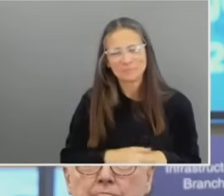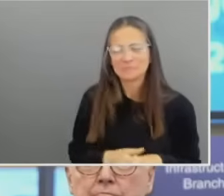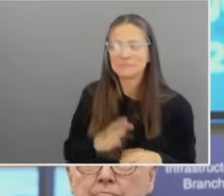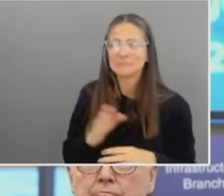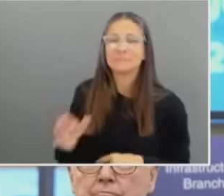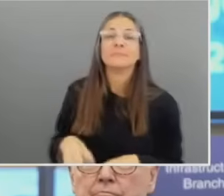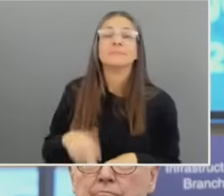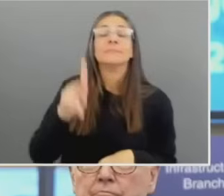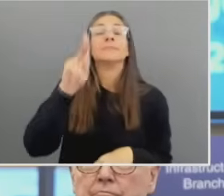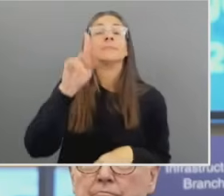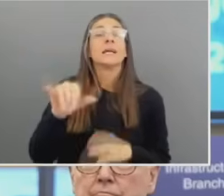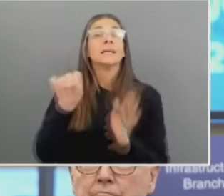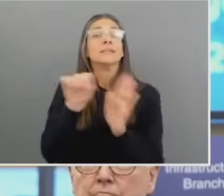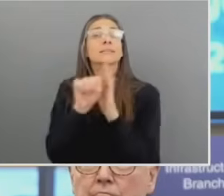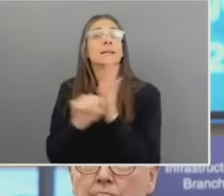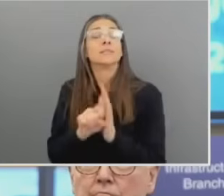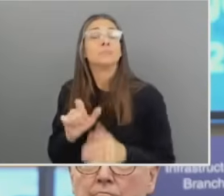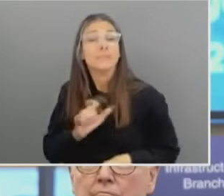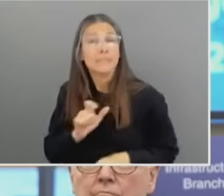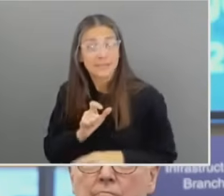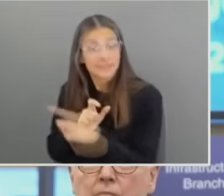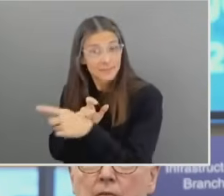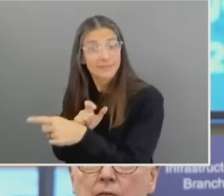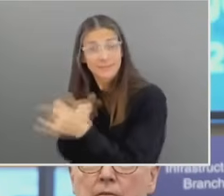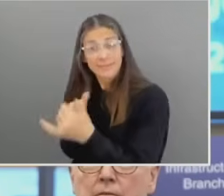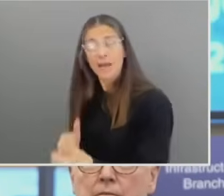I WANT TO GIVE A BRIEF UPDATE ON OUR KENTUCKY STATE POLICE.